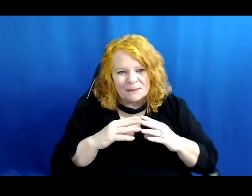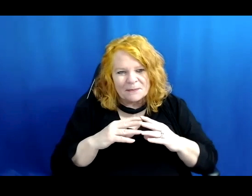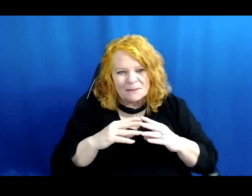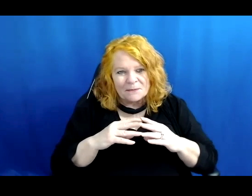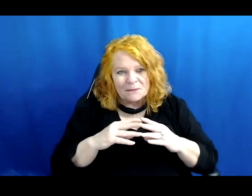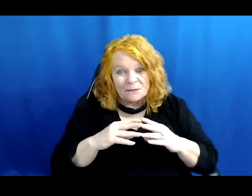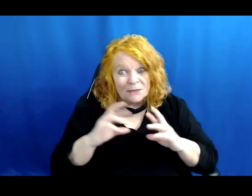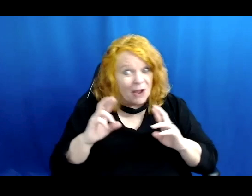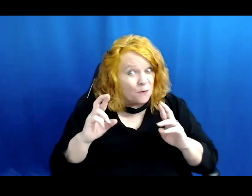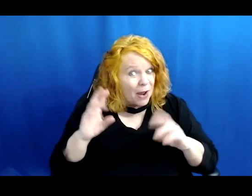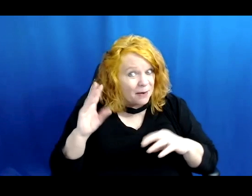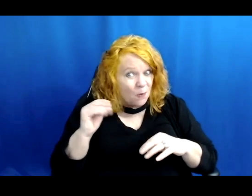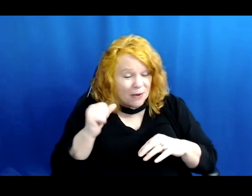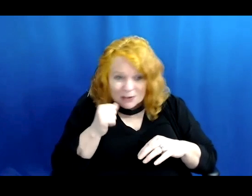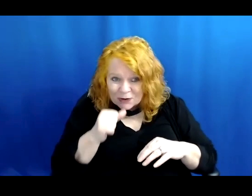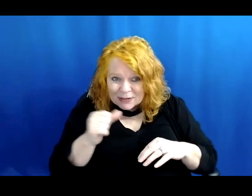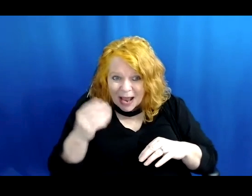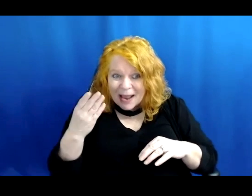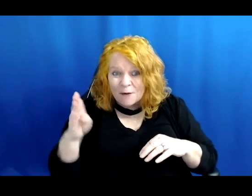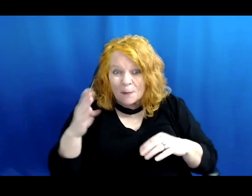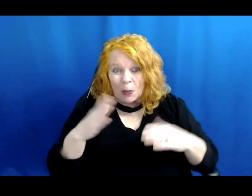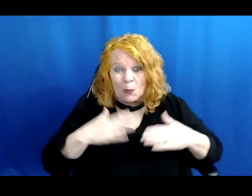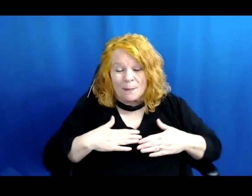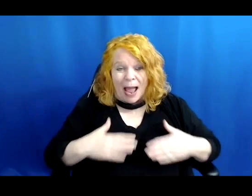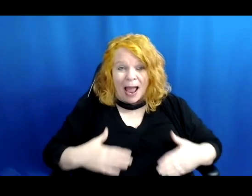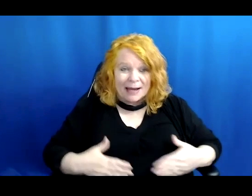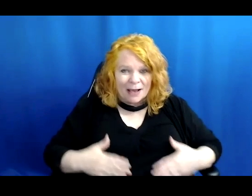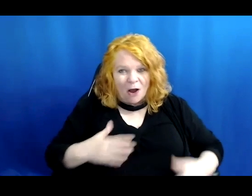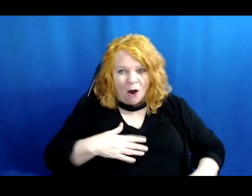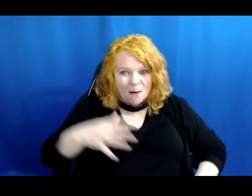Here we go boys and girls. I have a blue body on my Papa the One-Winged